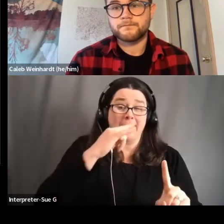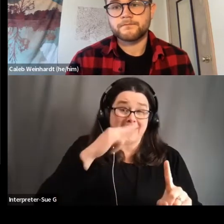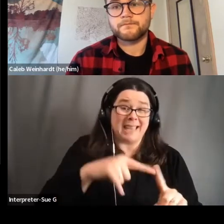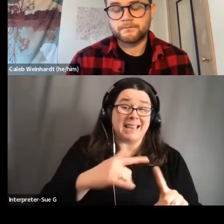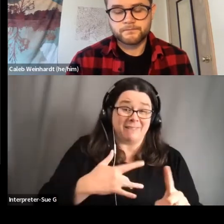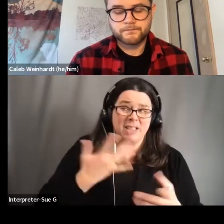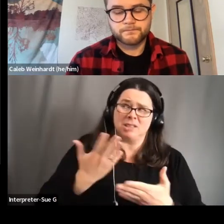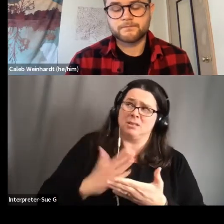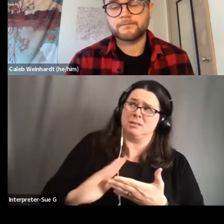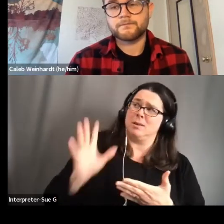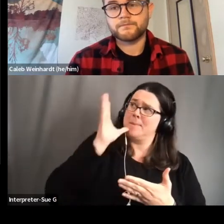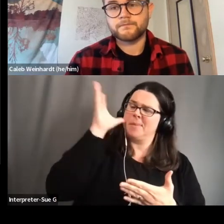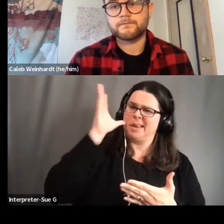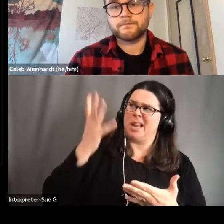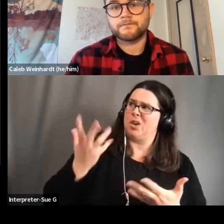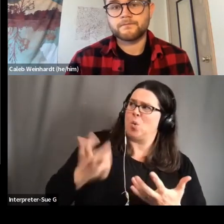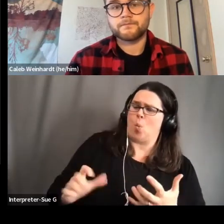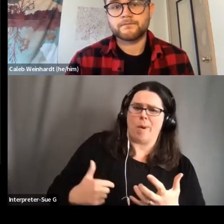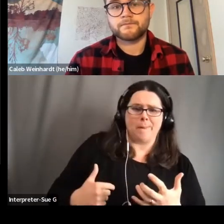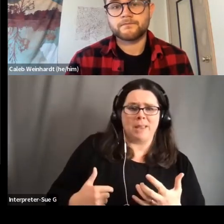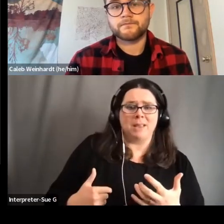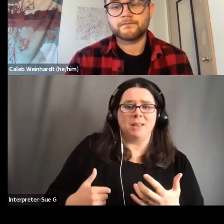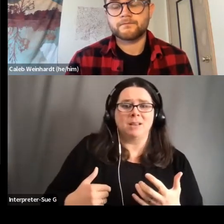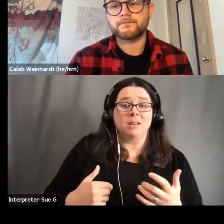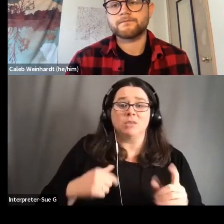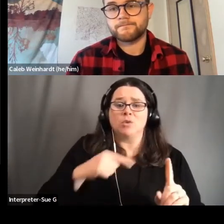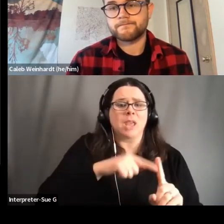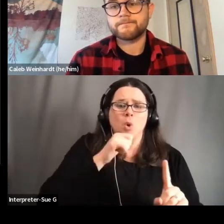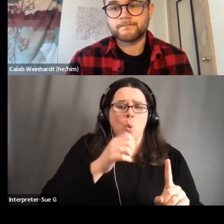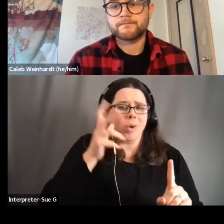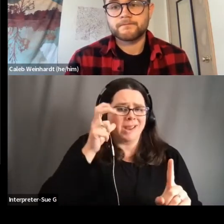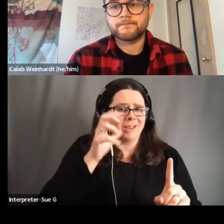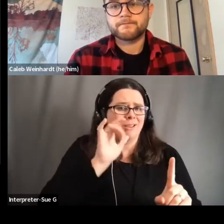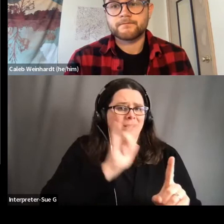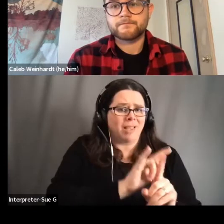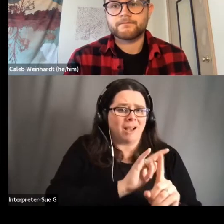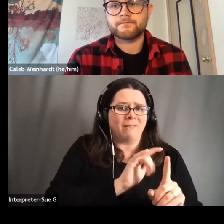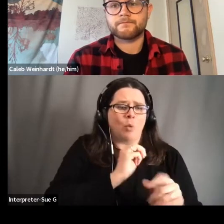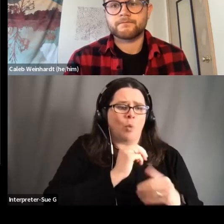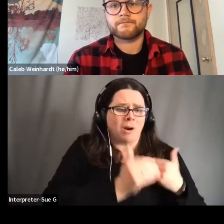So the youth is not hearing the love or the kindness of the parent who's trying to protect them.